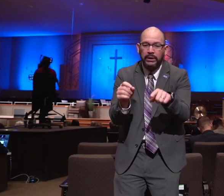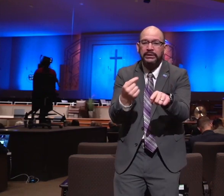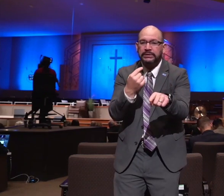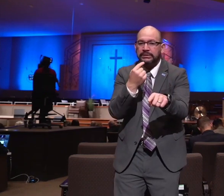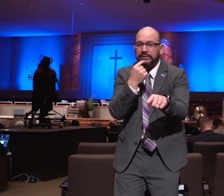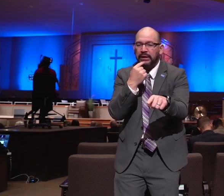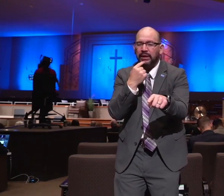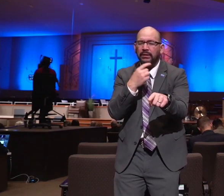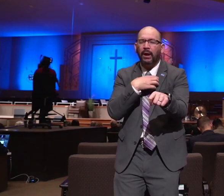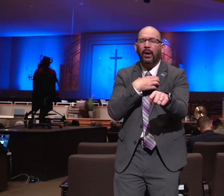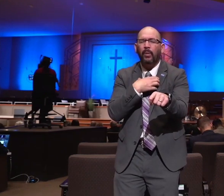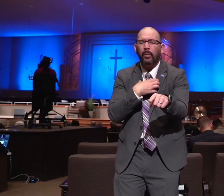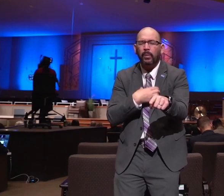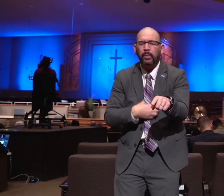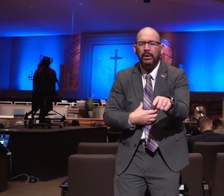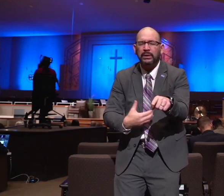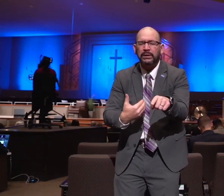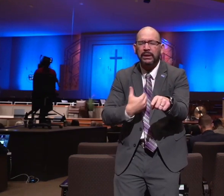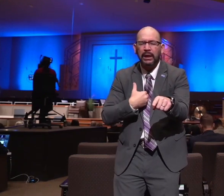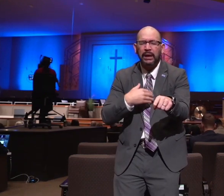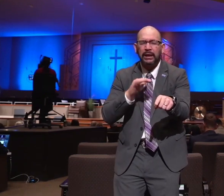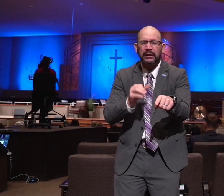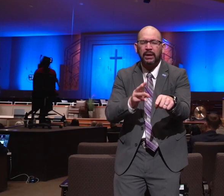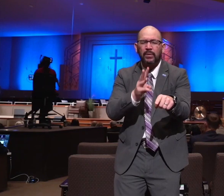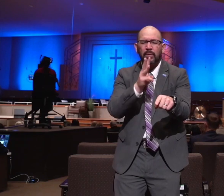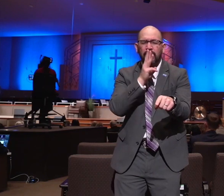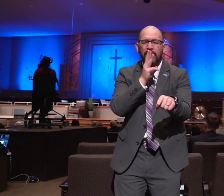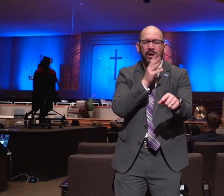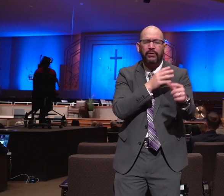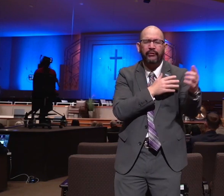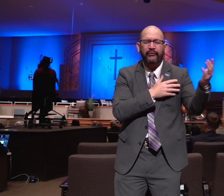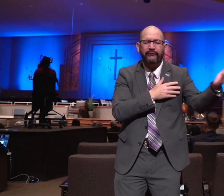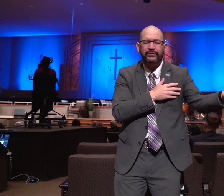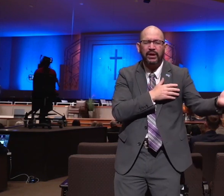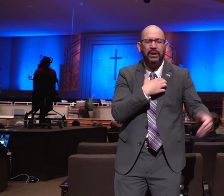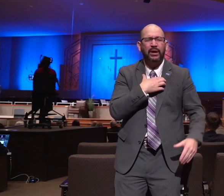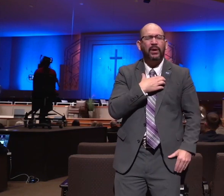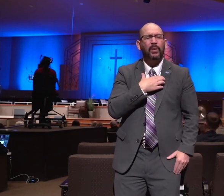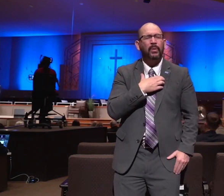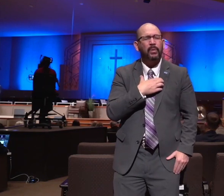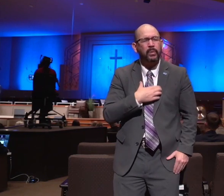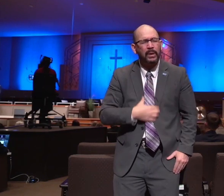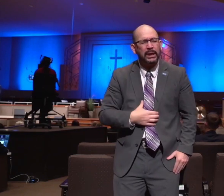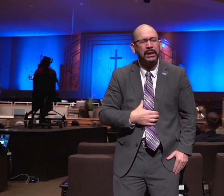he's just talking out loud wow